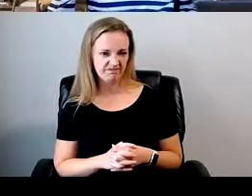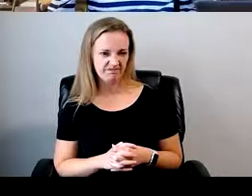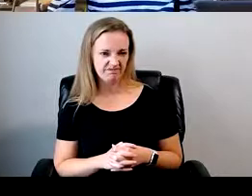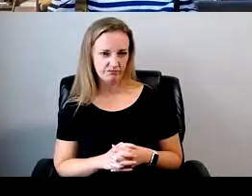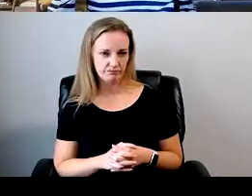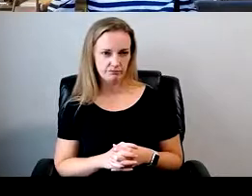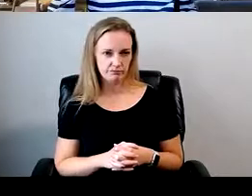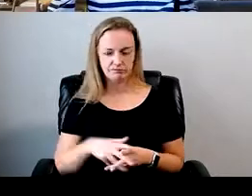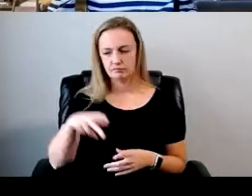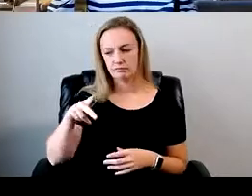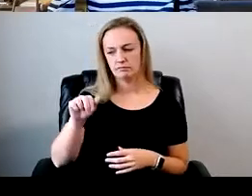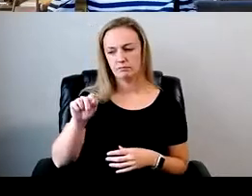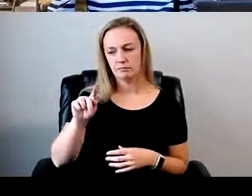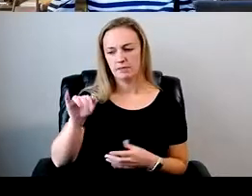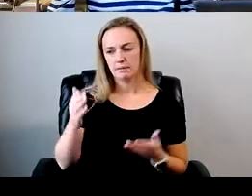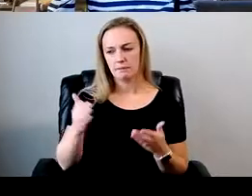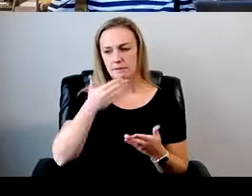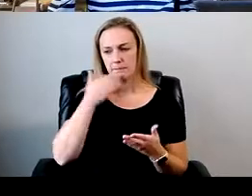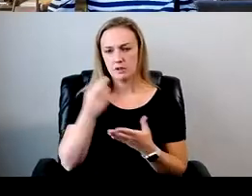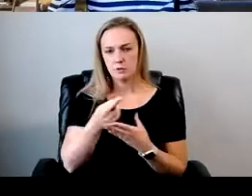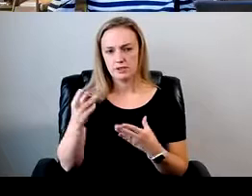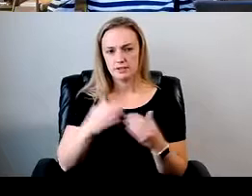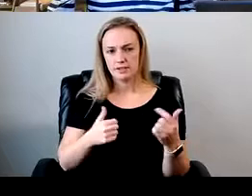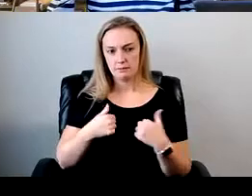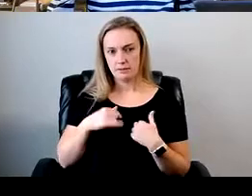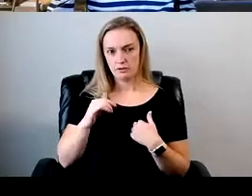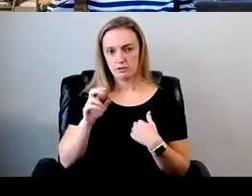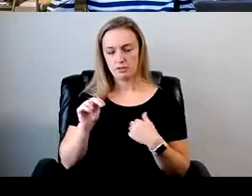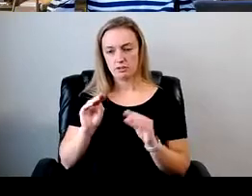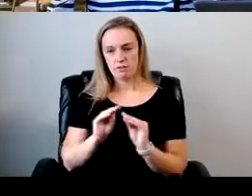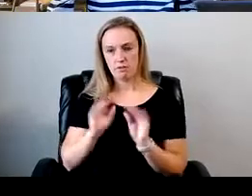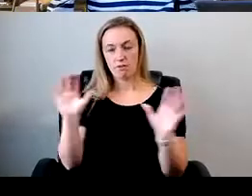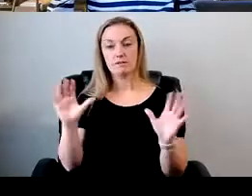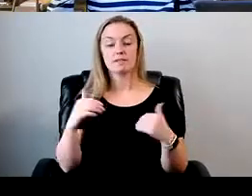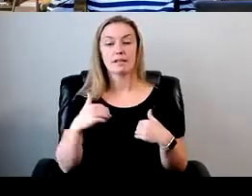Patti might be a better resource than me, but I mean, obviously there's screen readers out there,